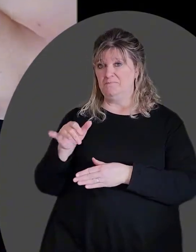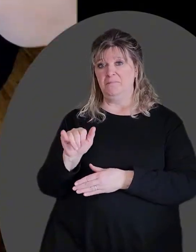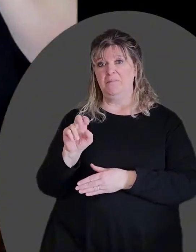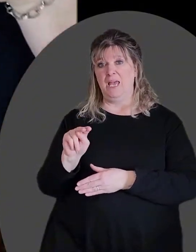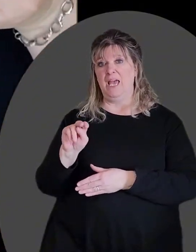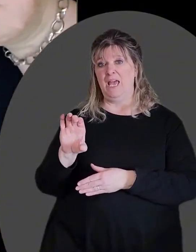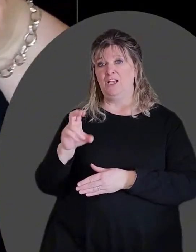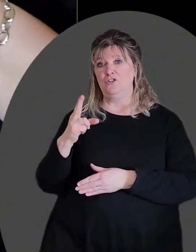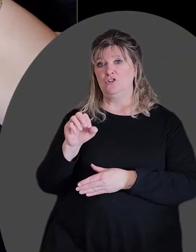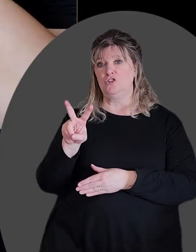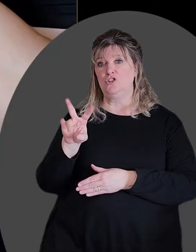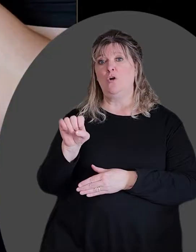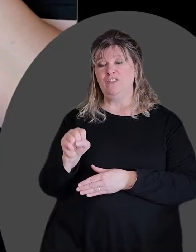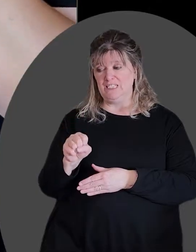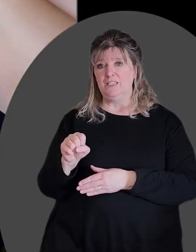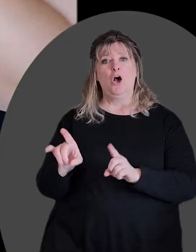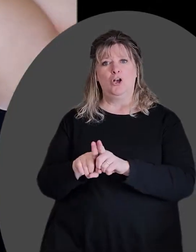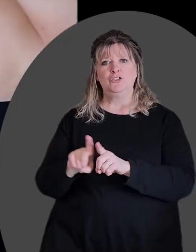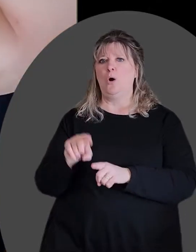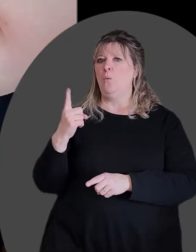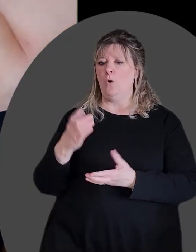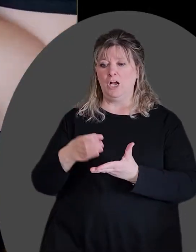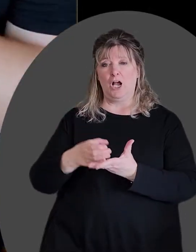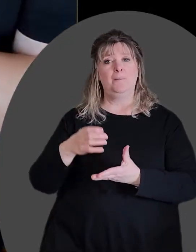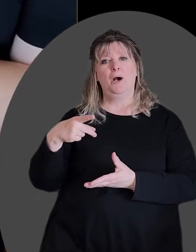and our one cup of port wine